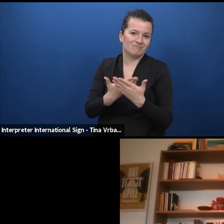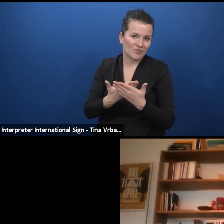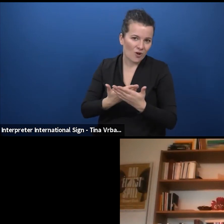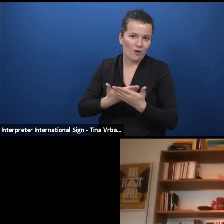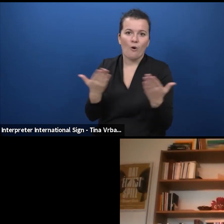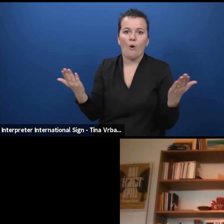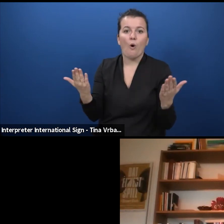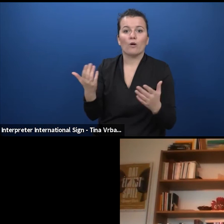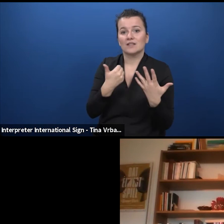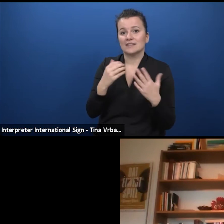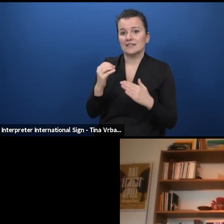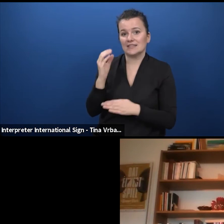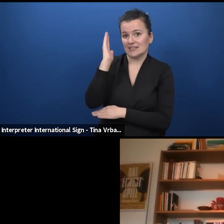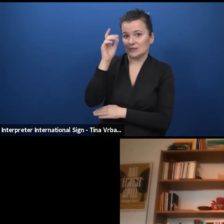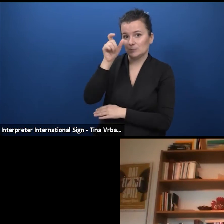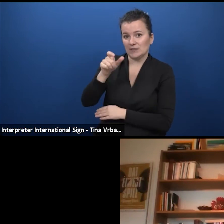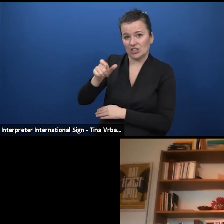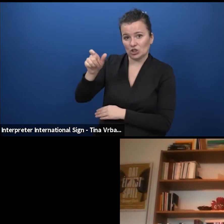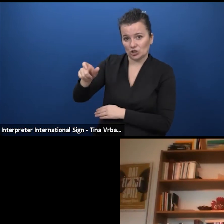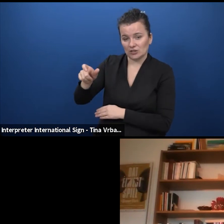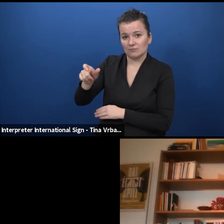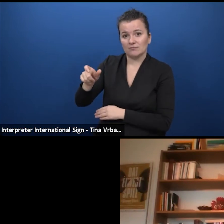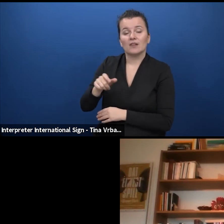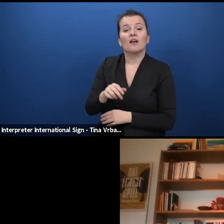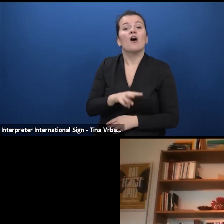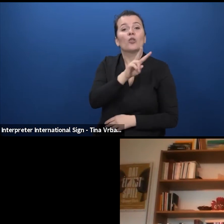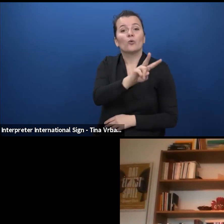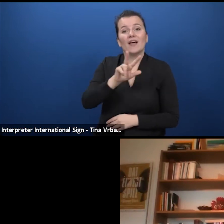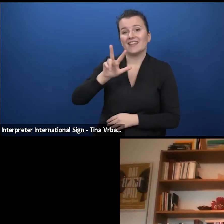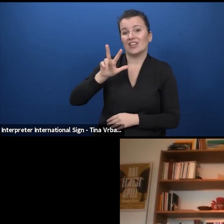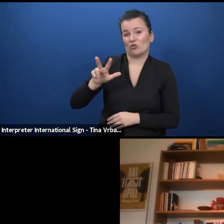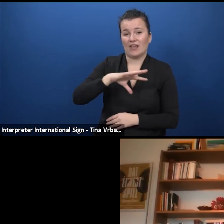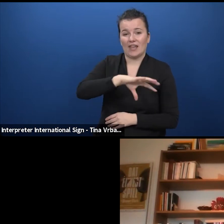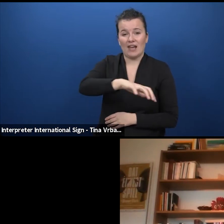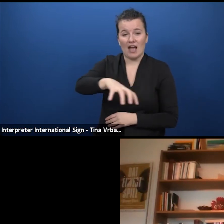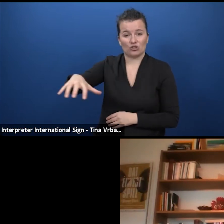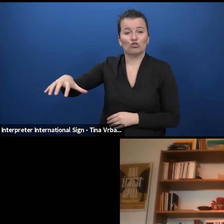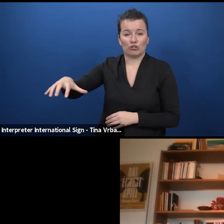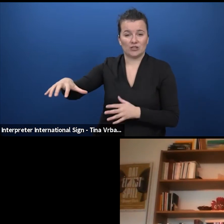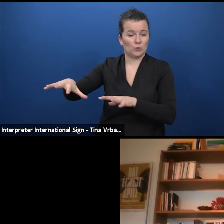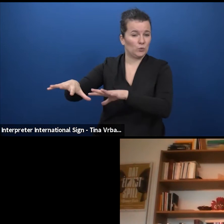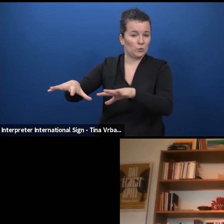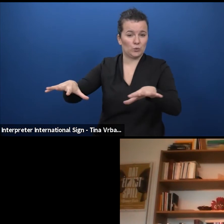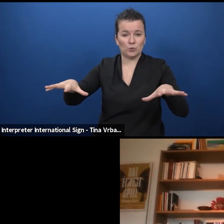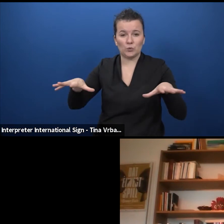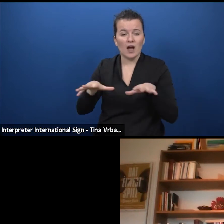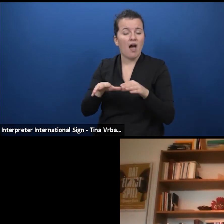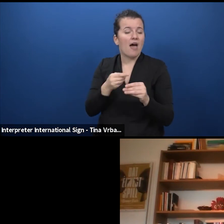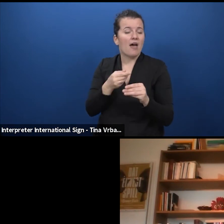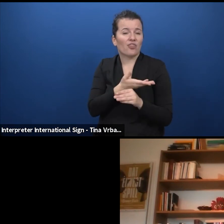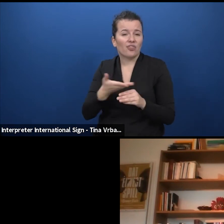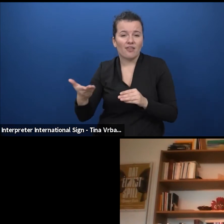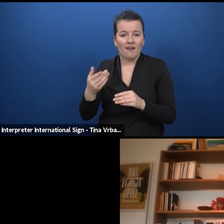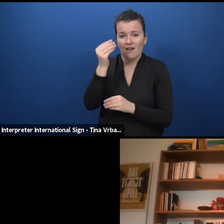60 speakers from 23rd countries. Experts, artists and moderators and their interpreters,